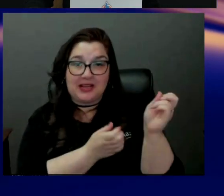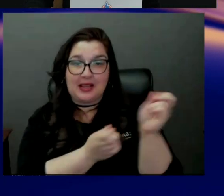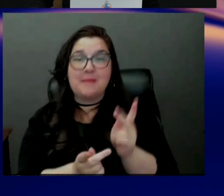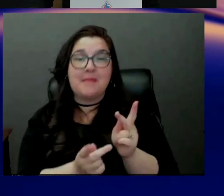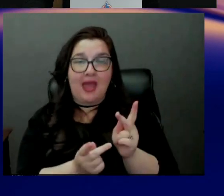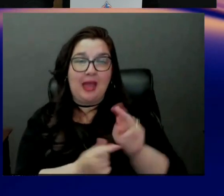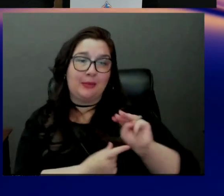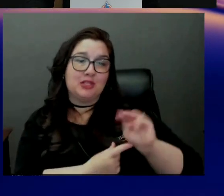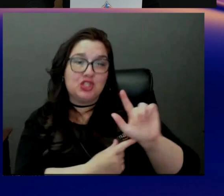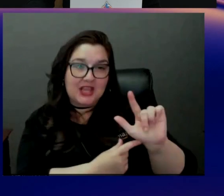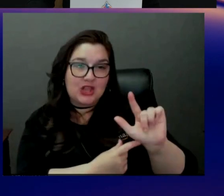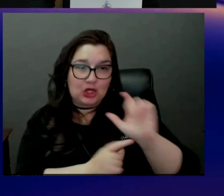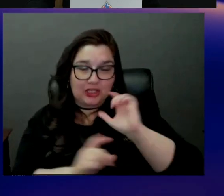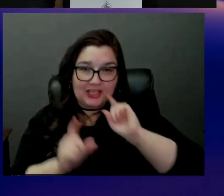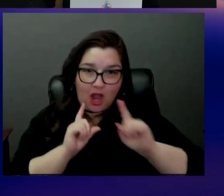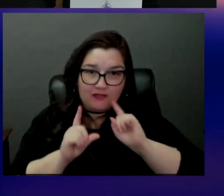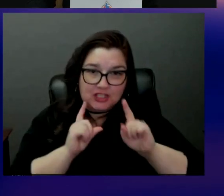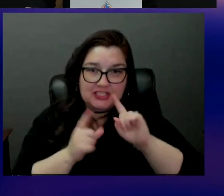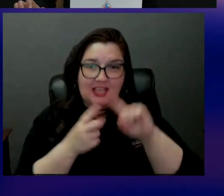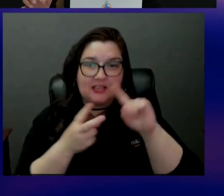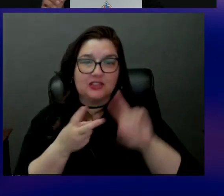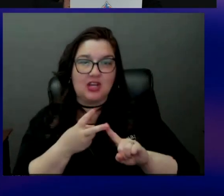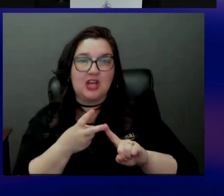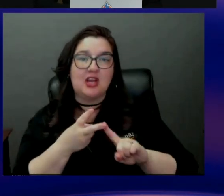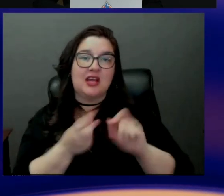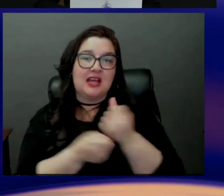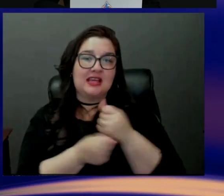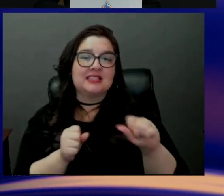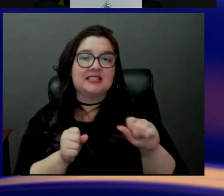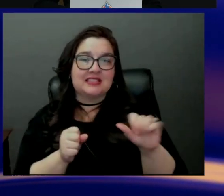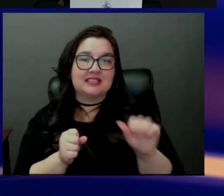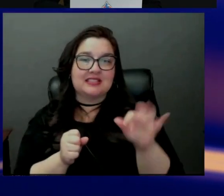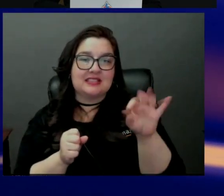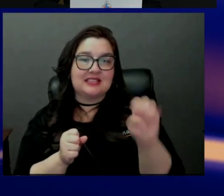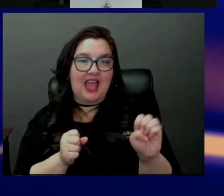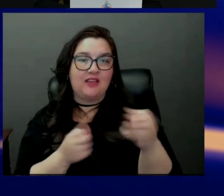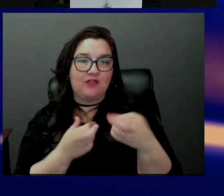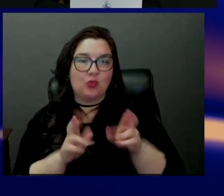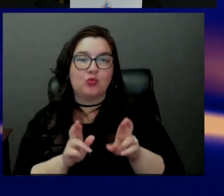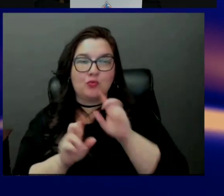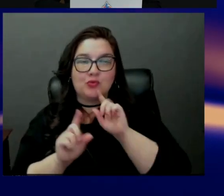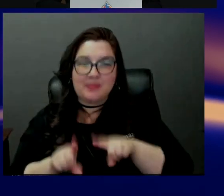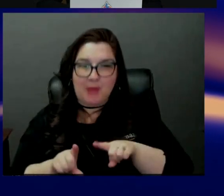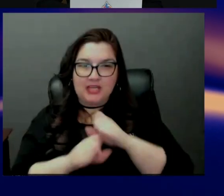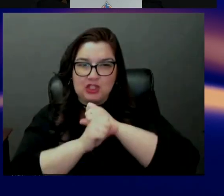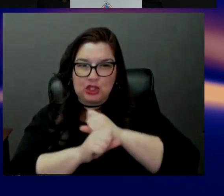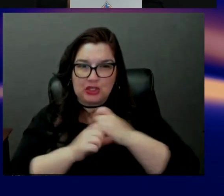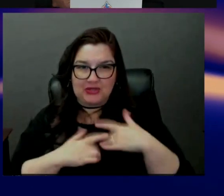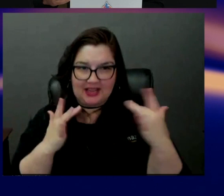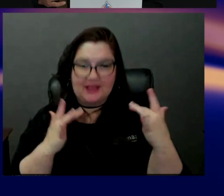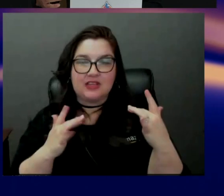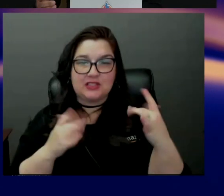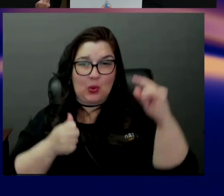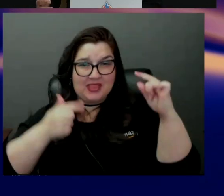as well as the safe room, responding to security events. So those are the series that we have completed